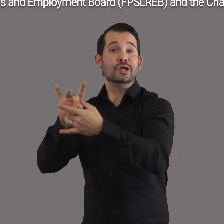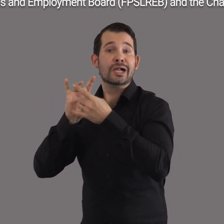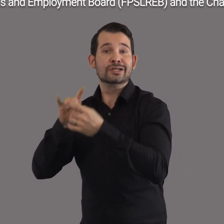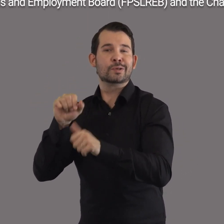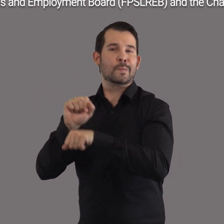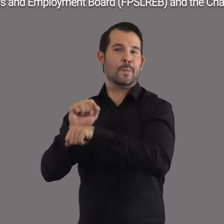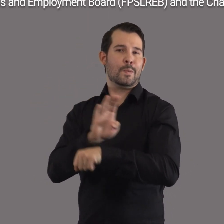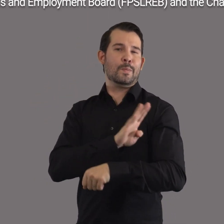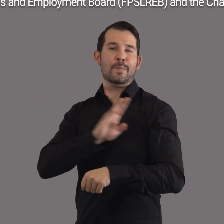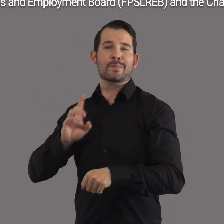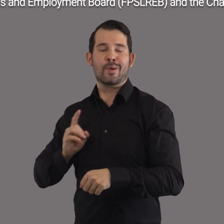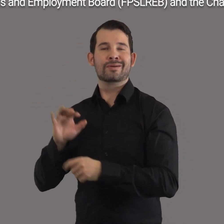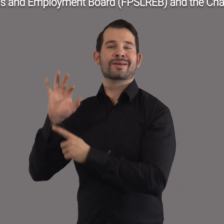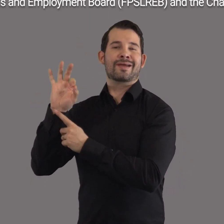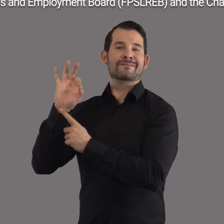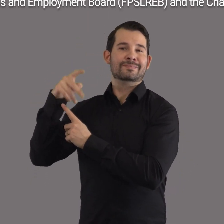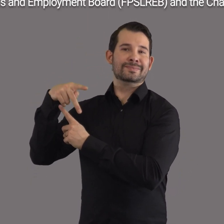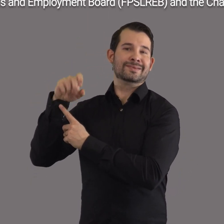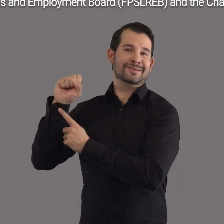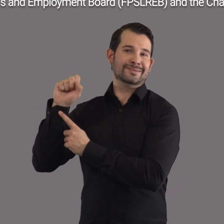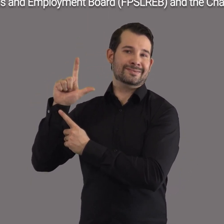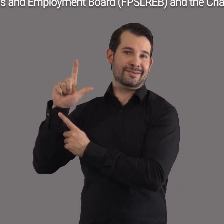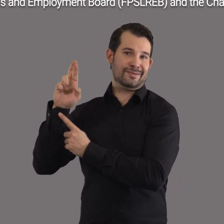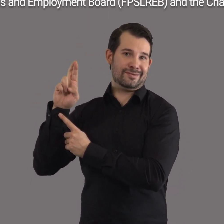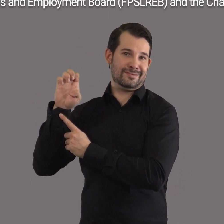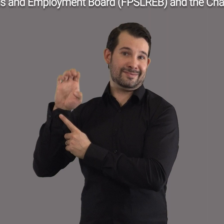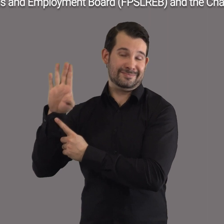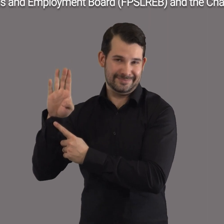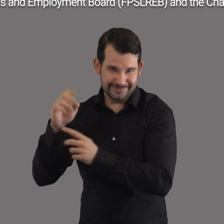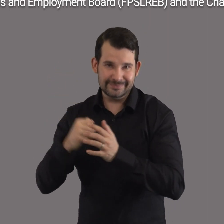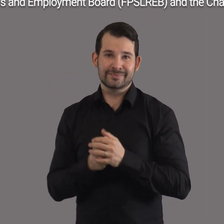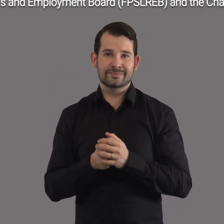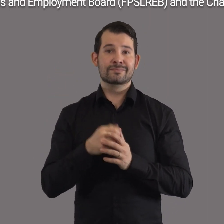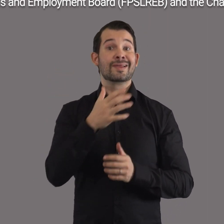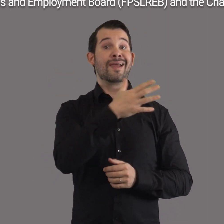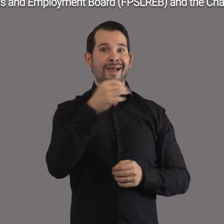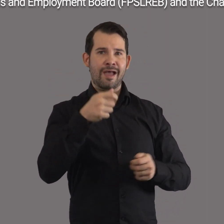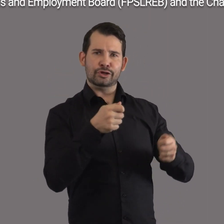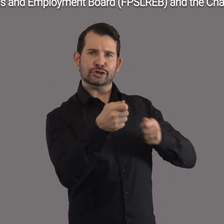Labour Relations and Employment Board (FPSLREB) and the Chair of Canadian